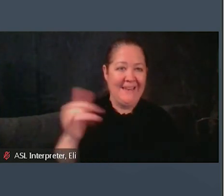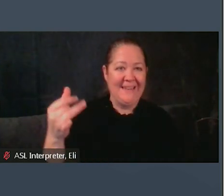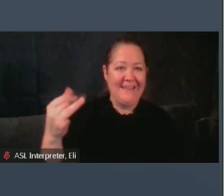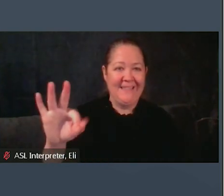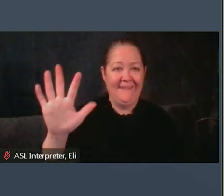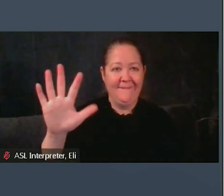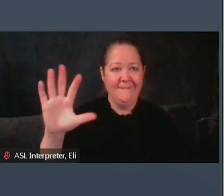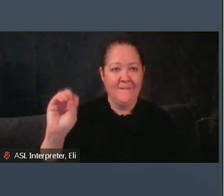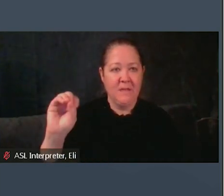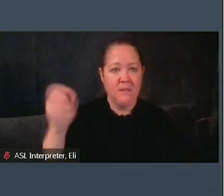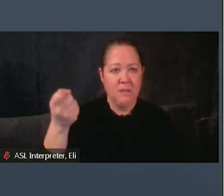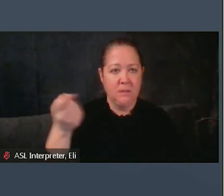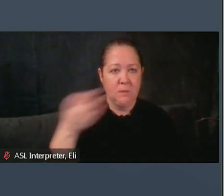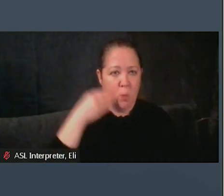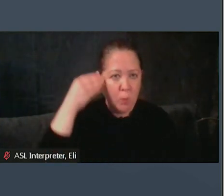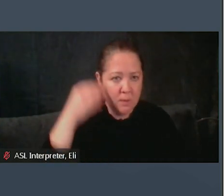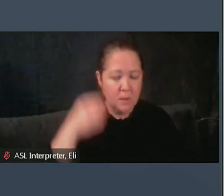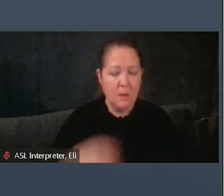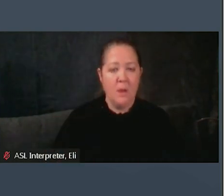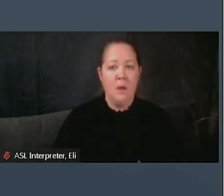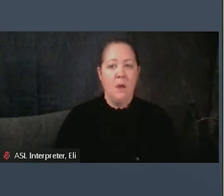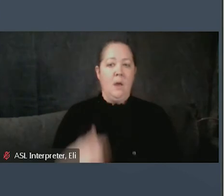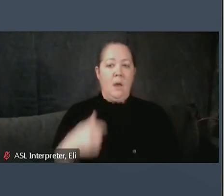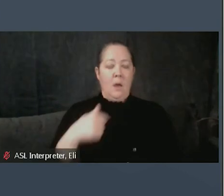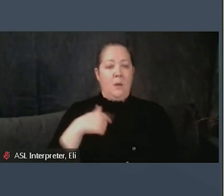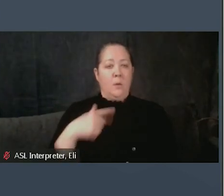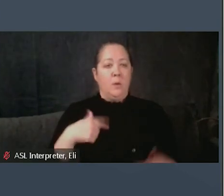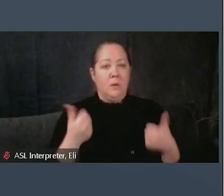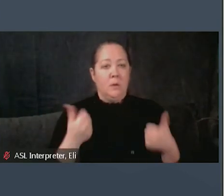I'm going to attempt not to echo the sentiments that have preceded me,